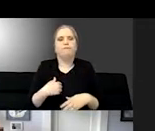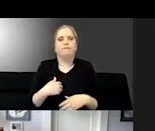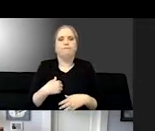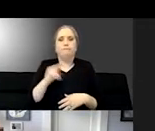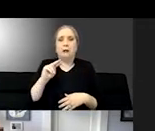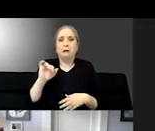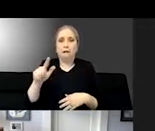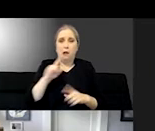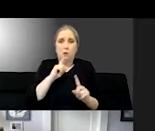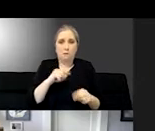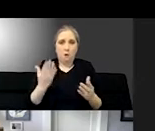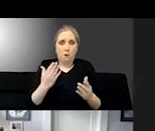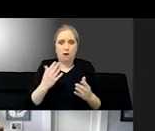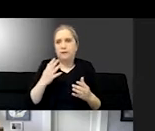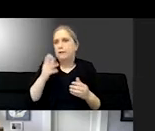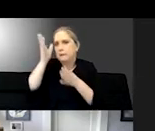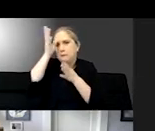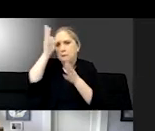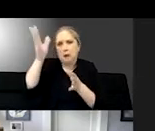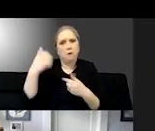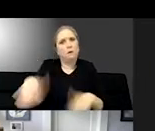Okay. So, let's see. Do we have Judy yet? I can't see the camera.